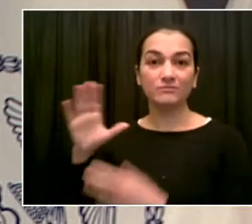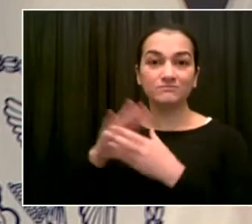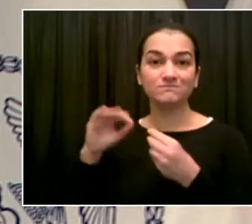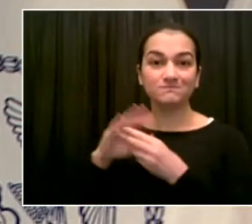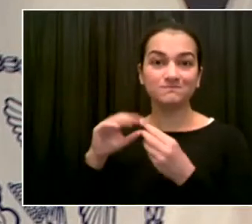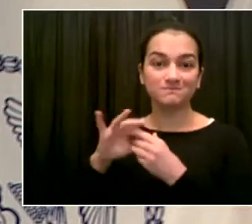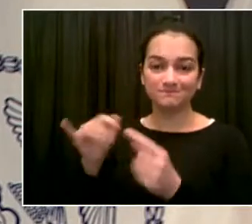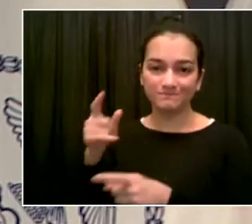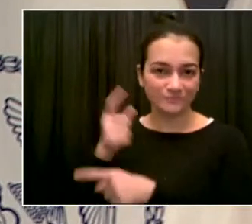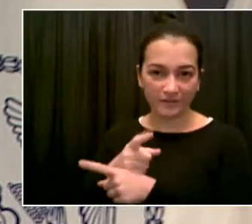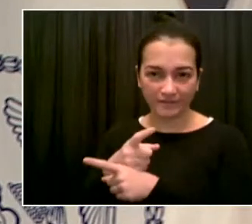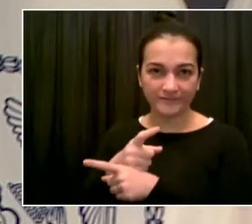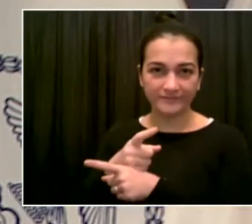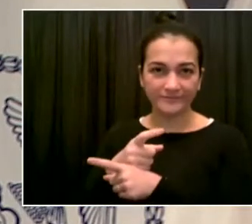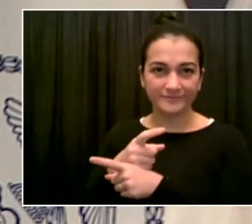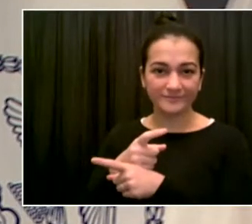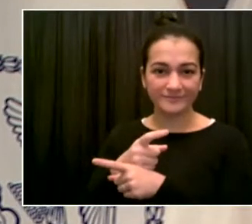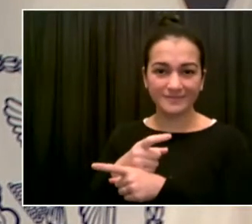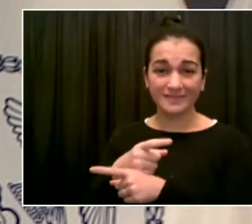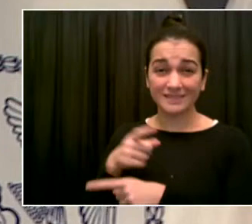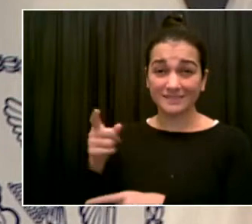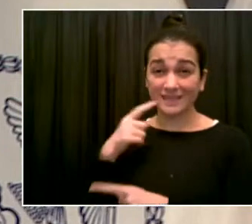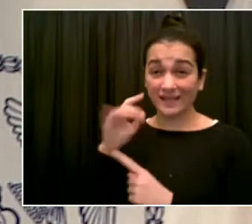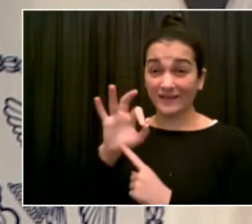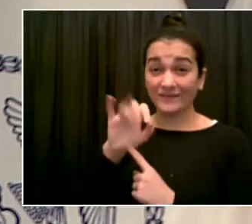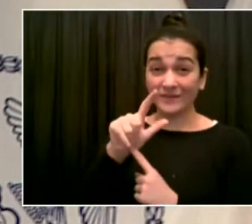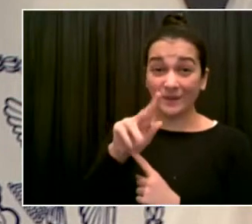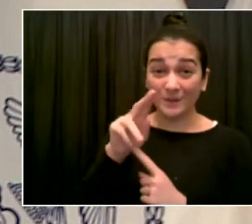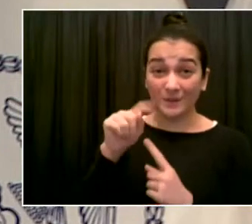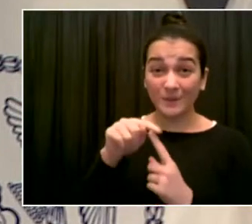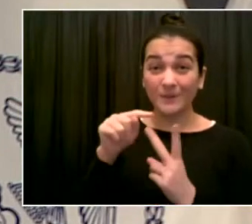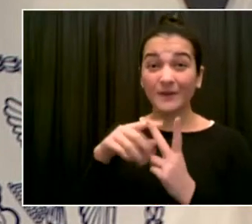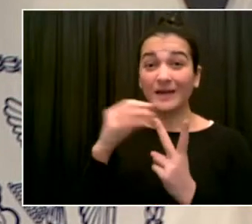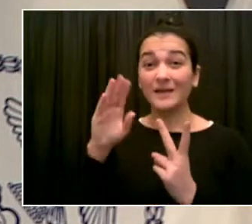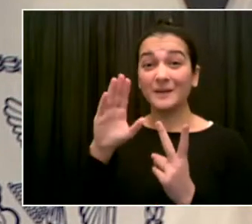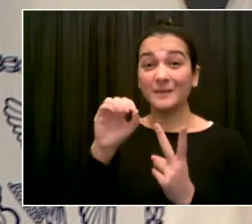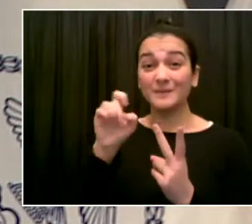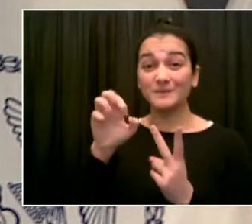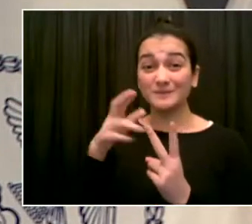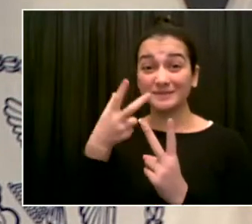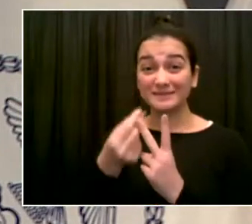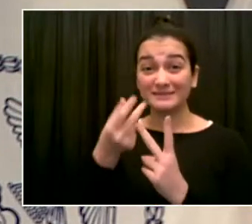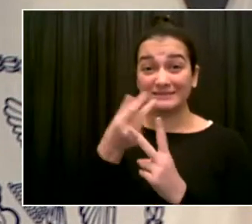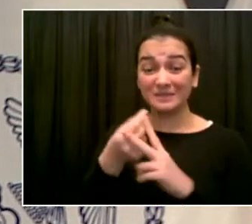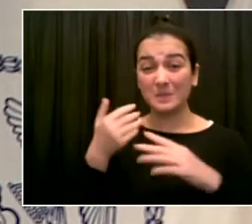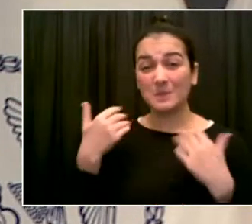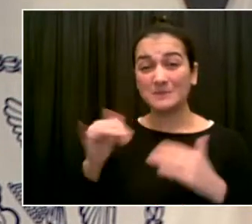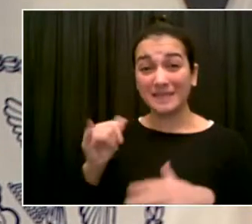D ANI ADMIRE YOUR POWERFUL DOUBLE SOUGHT IN GETTING THE